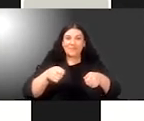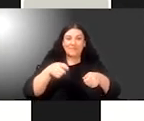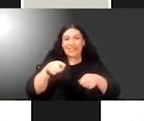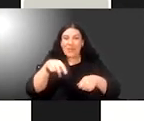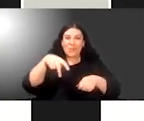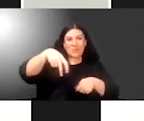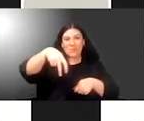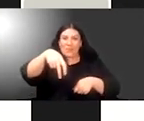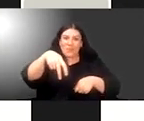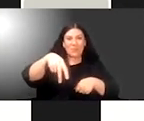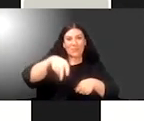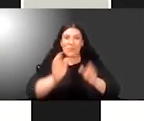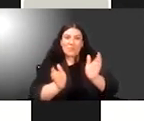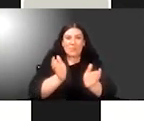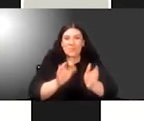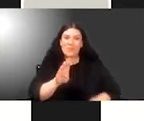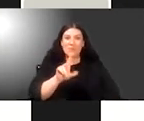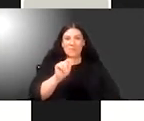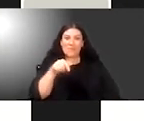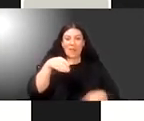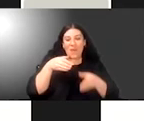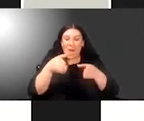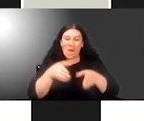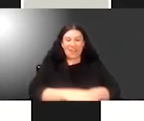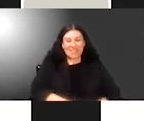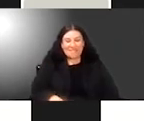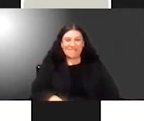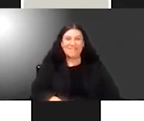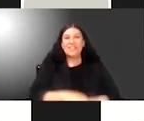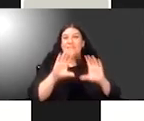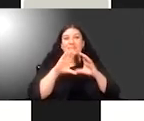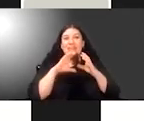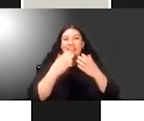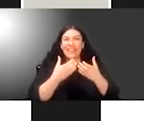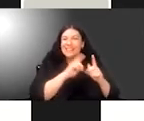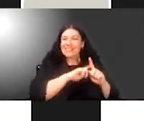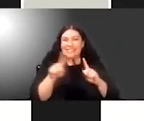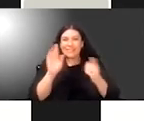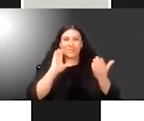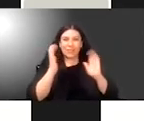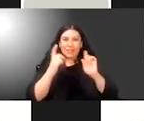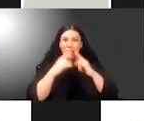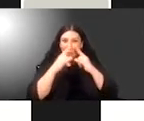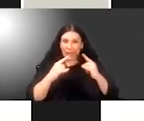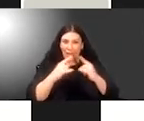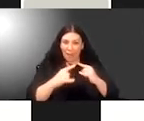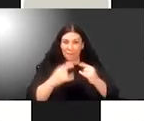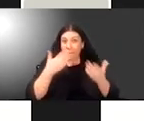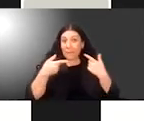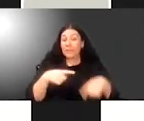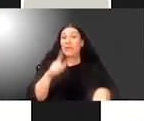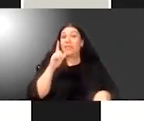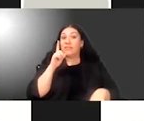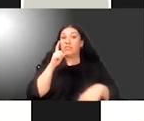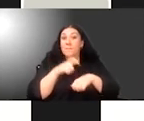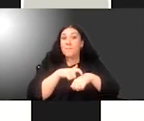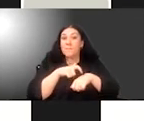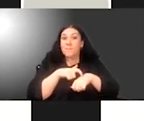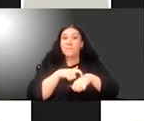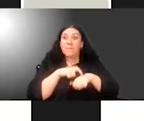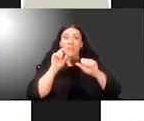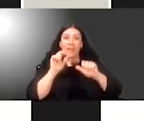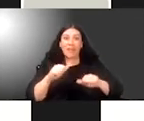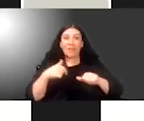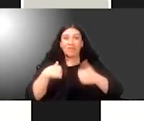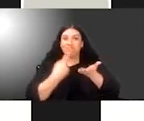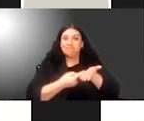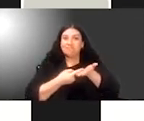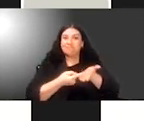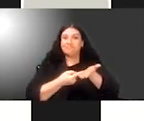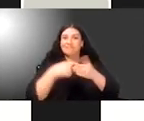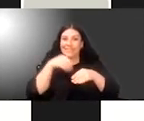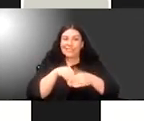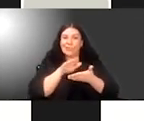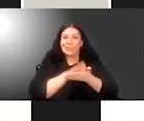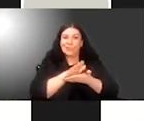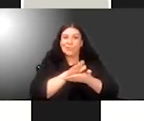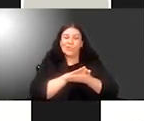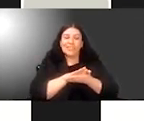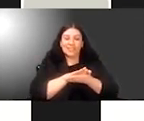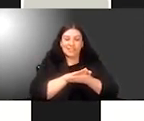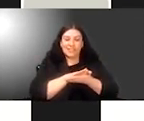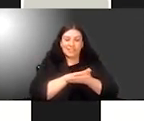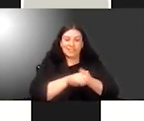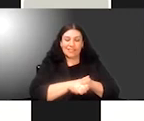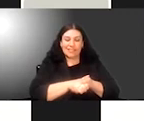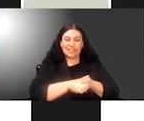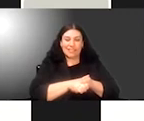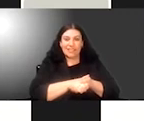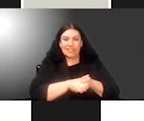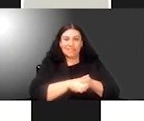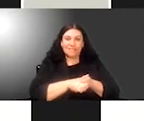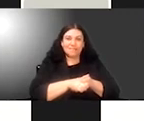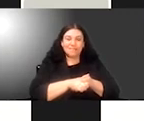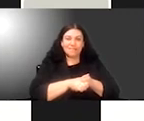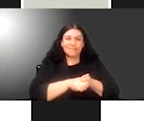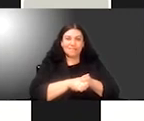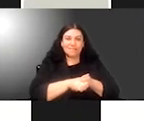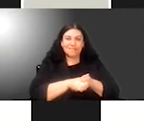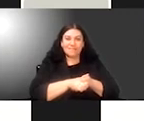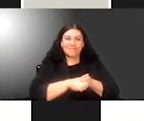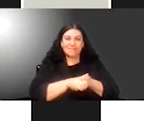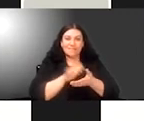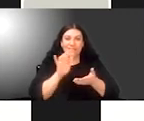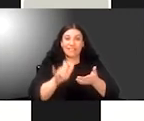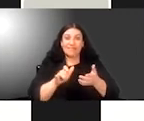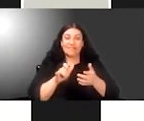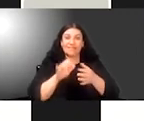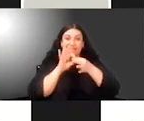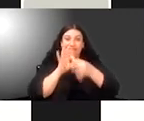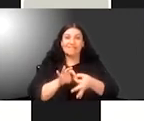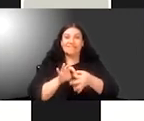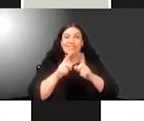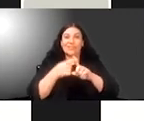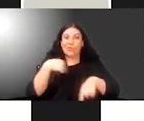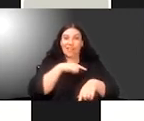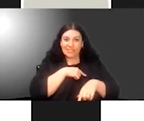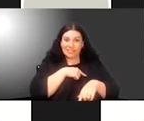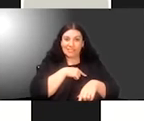And for me, although I was in classes for disabled kids, like Neil and I went to school together, I used to see him push his little chair and waddle his little butt down the hallway. But classes were different than camp, because maybe during lunch period, we were able to have discussions in school that were, you know, relevant to us as disabled kids.